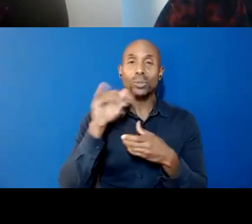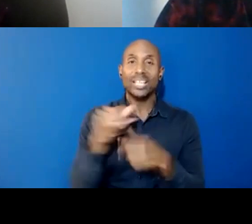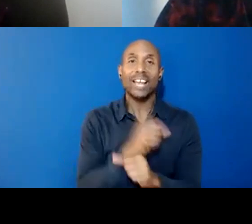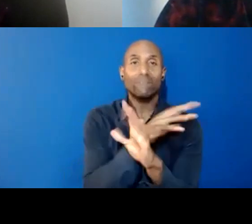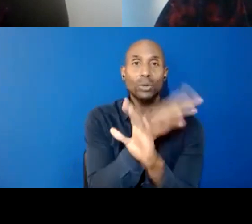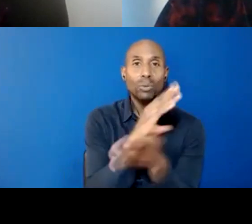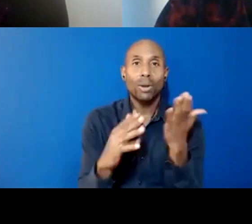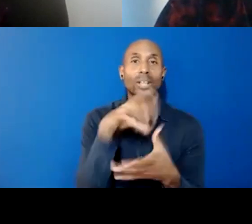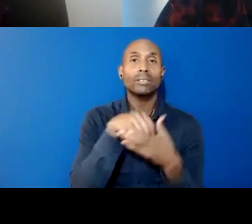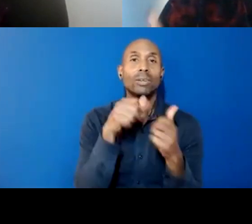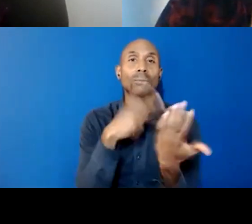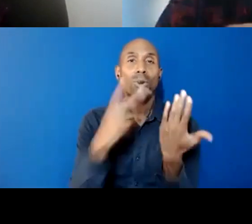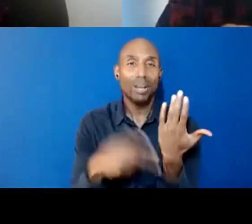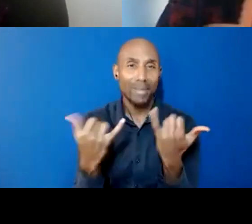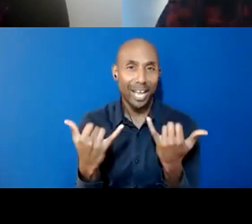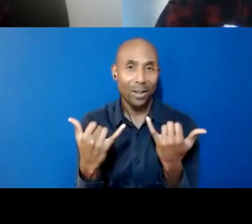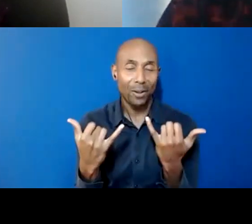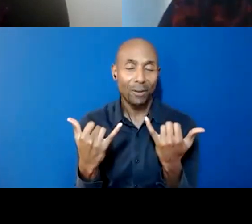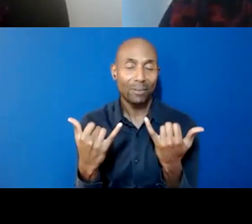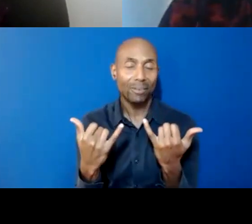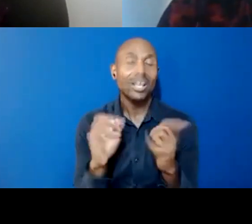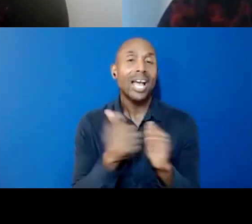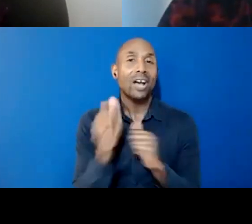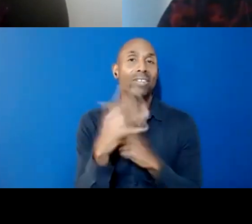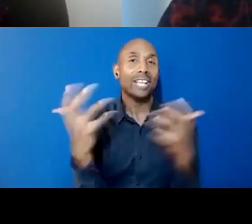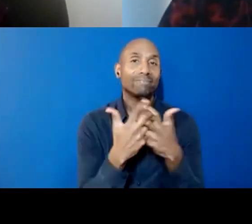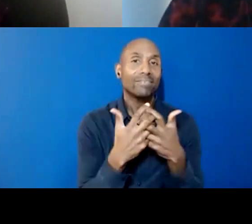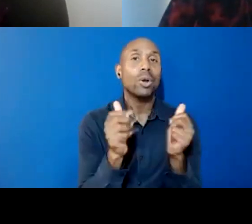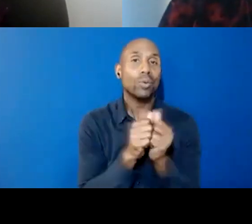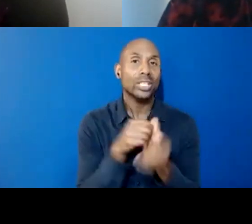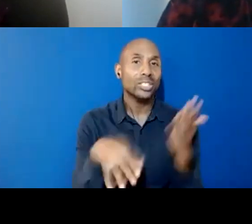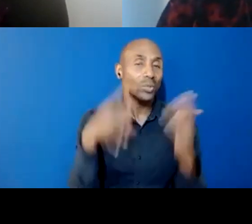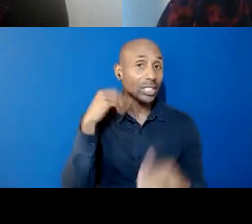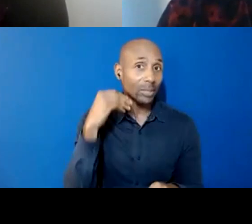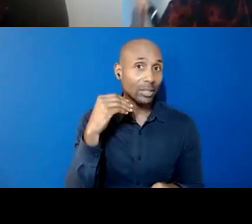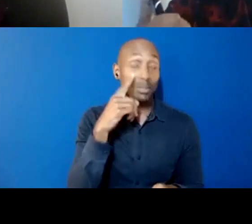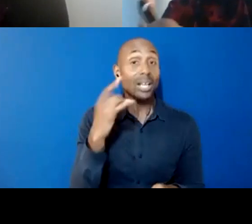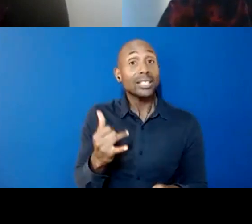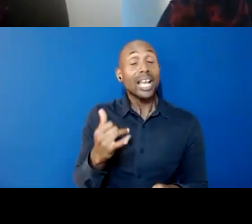from now on because there is some comfort or some more comfort for some students.